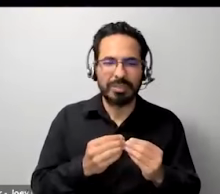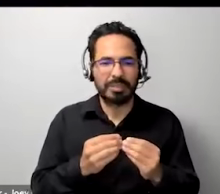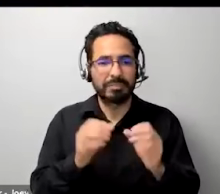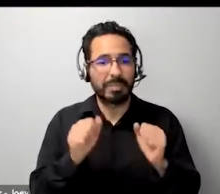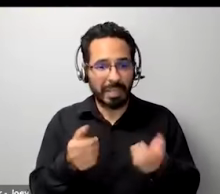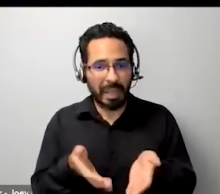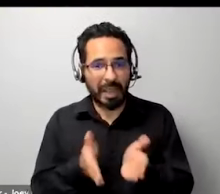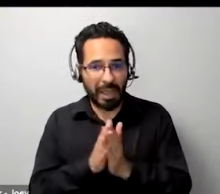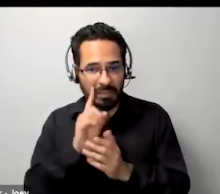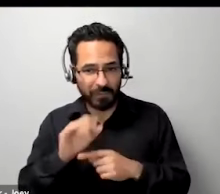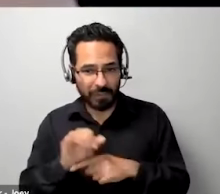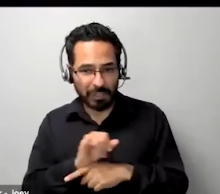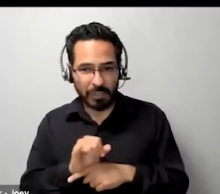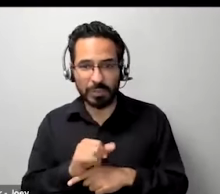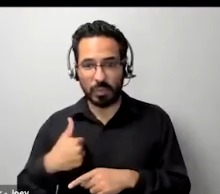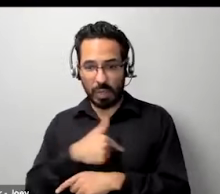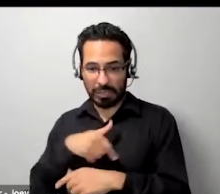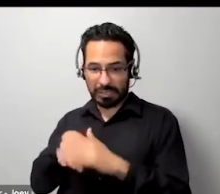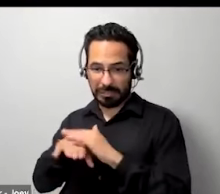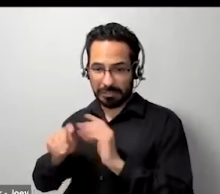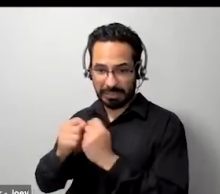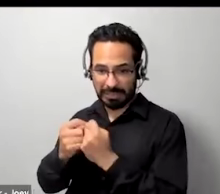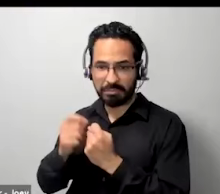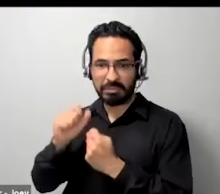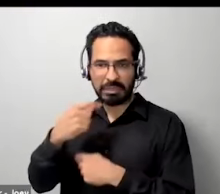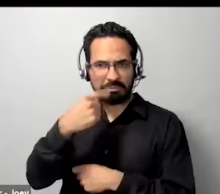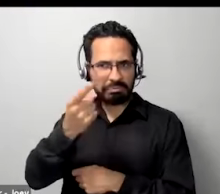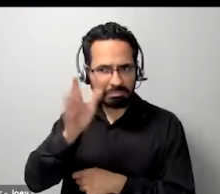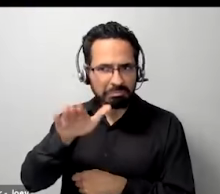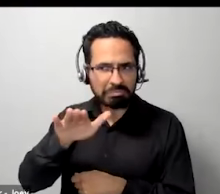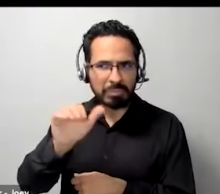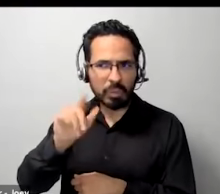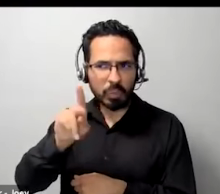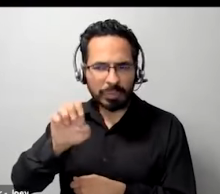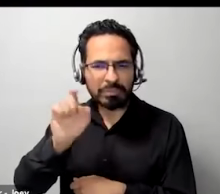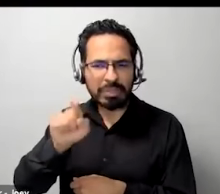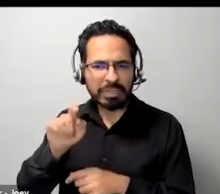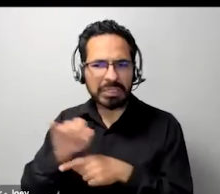So as accessibility team, we say we need an intern. You know, and so then we look for an intern,